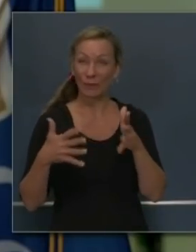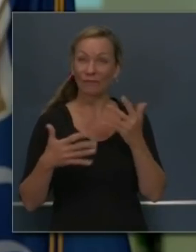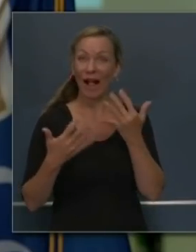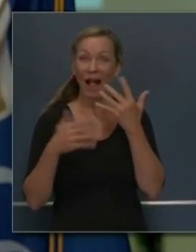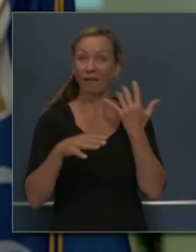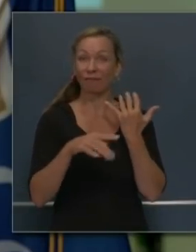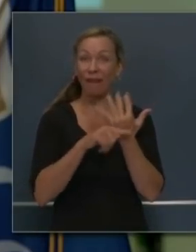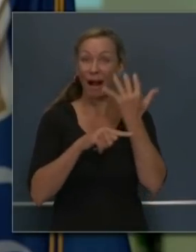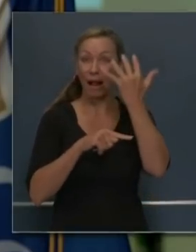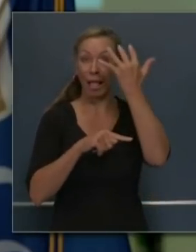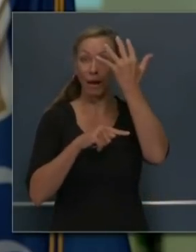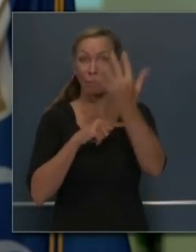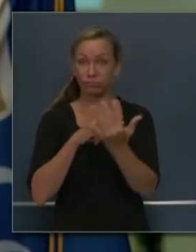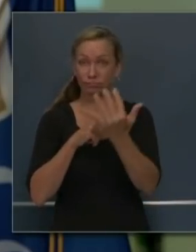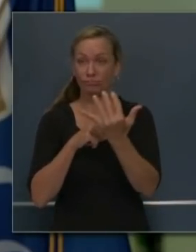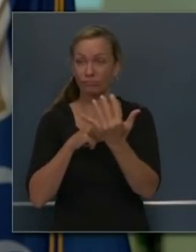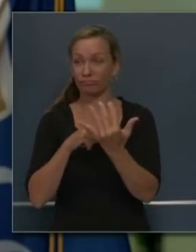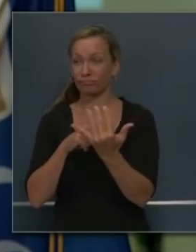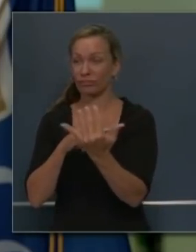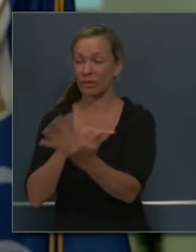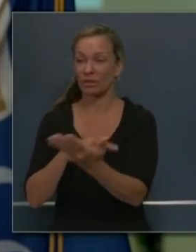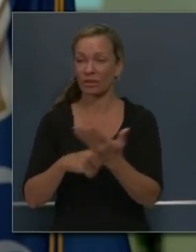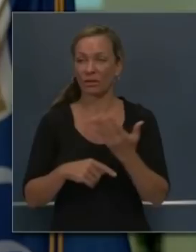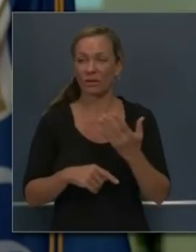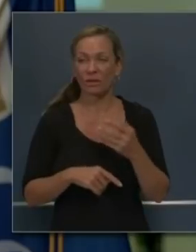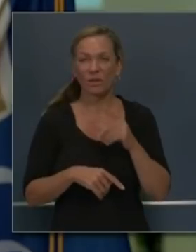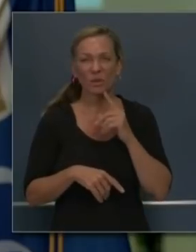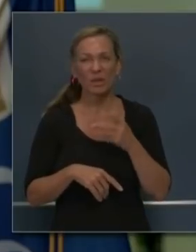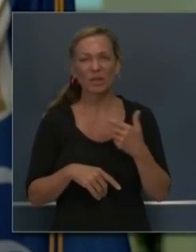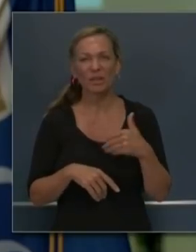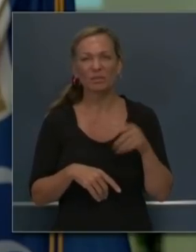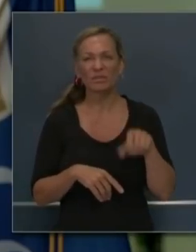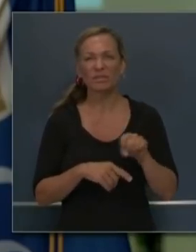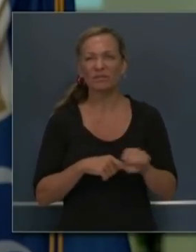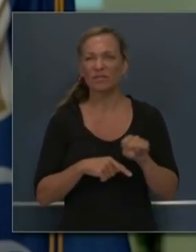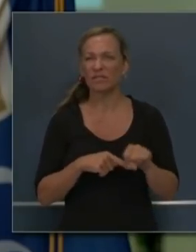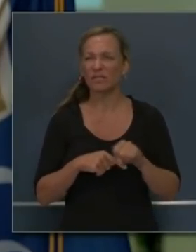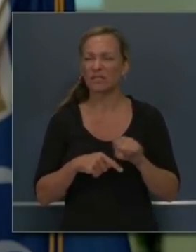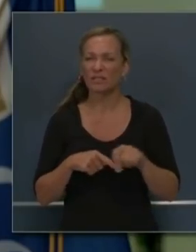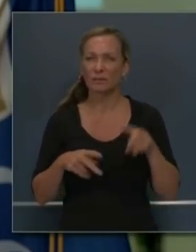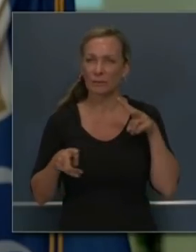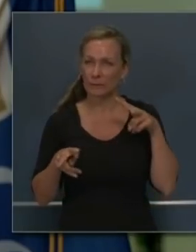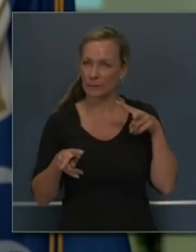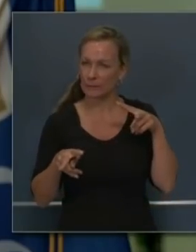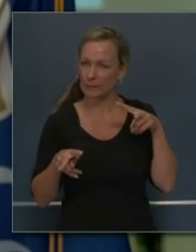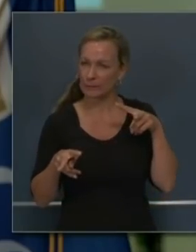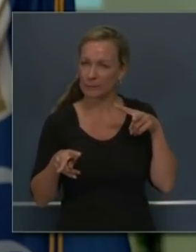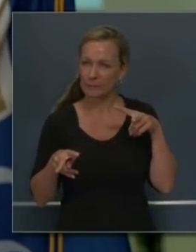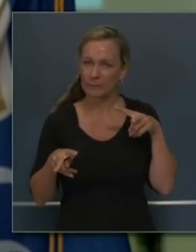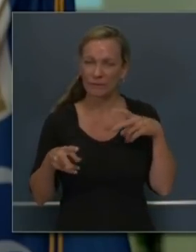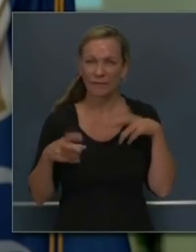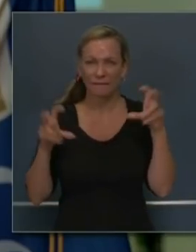MOMENTS NOTICE AND THEY WILL BE VERY DETERMINATIVE IN TERMS OF OUR ABILITY TO SUPPRESS THESE FIRES AND MITIGATE THE SPREAD OF THESE FIRES AND THAT'S WHY I SAY THIS WEEK IS GOING TO BE A